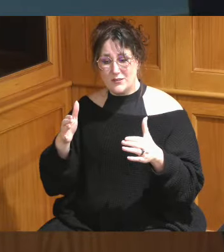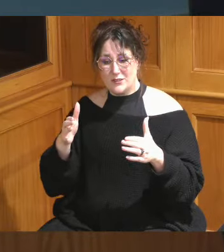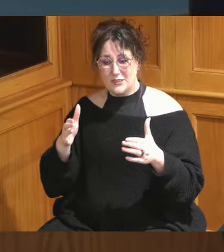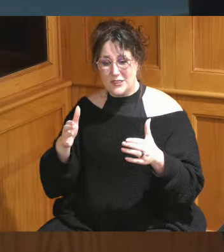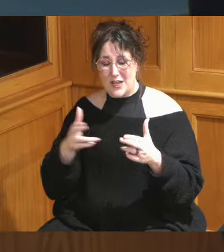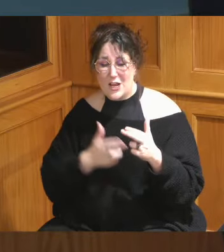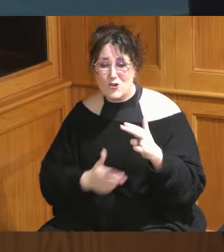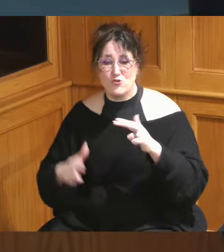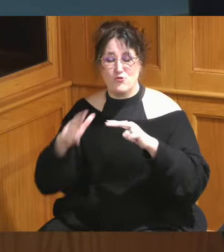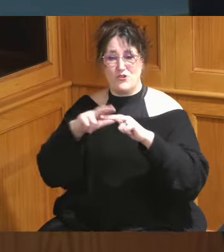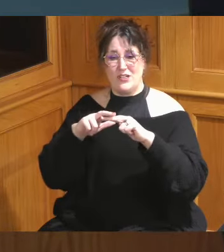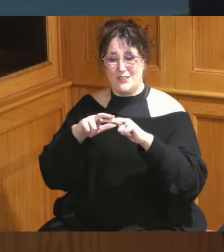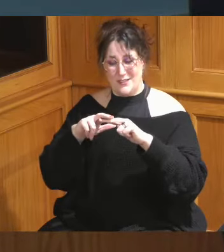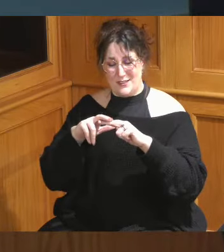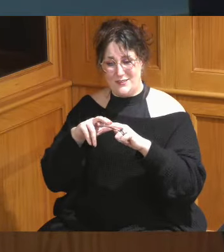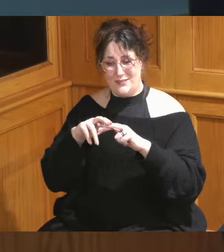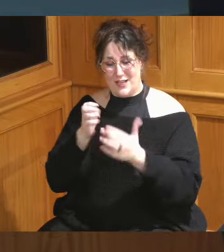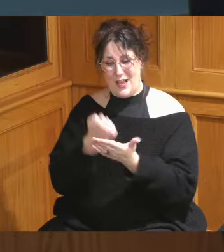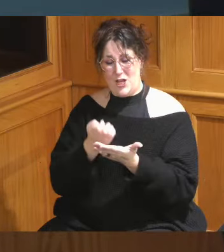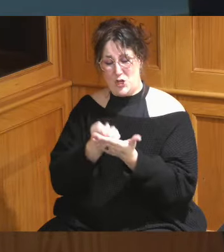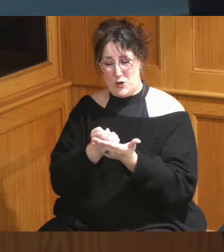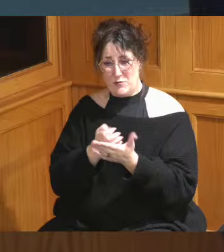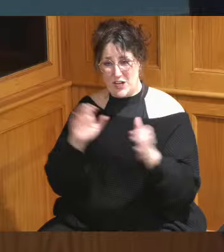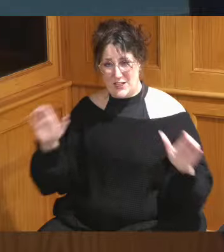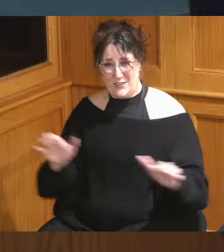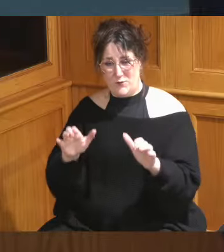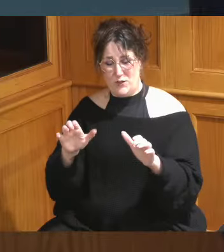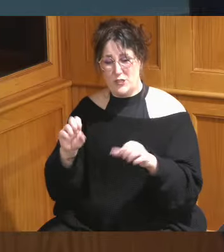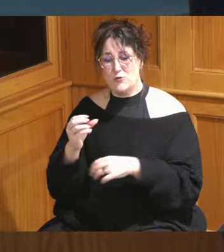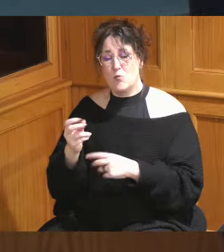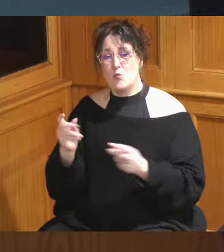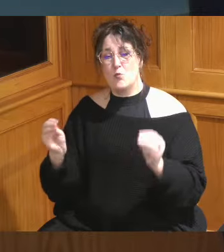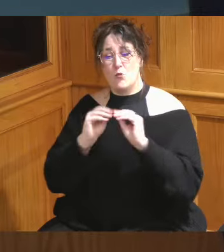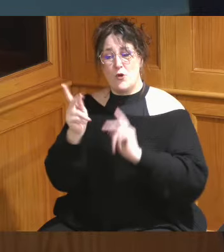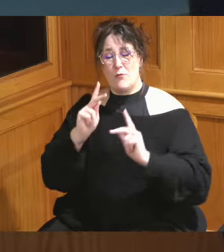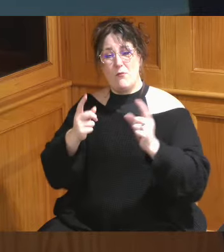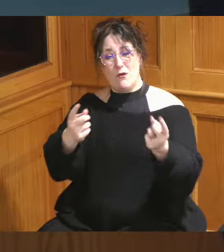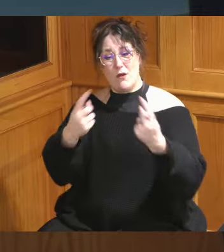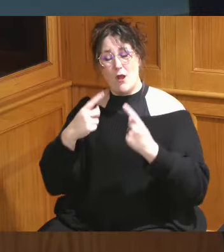activity through some of these grants and so that we've got more by way of sales tax. We've got more